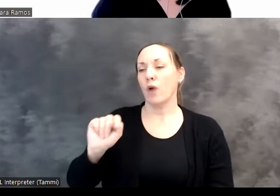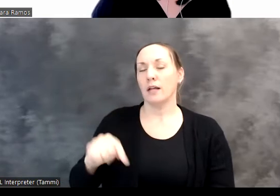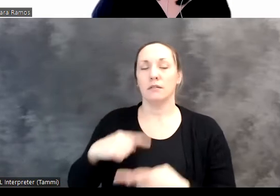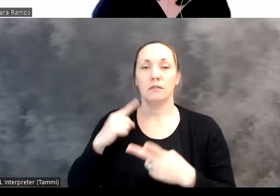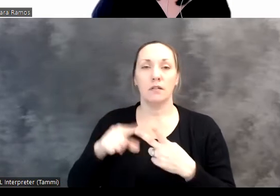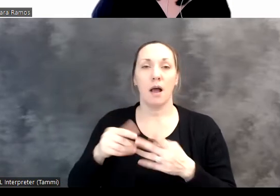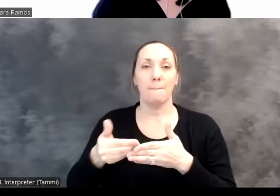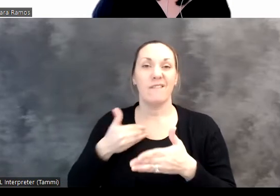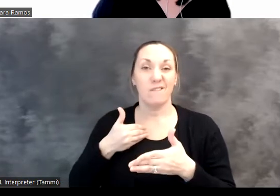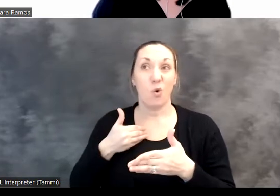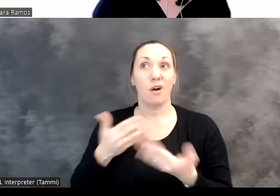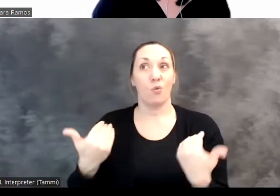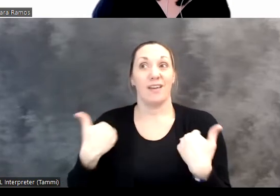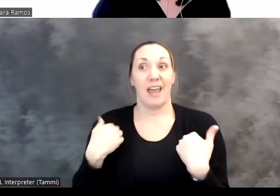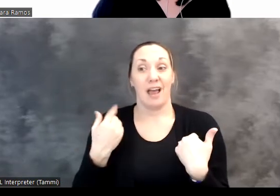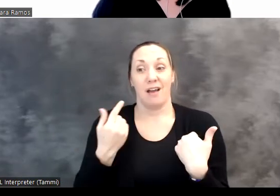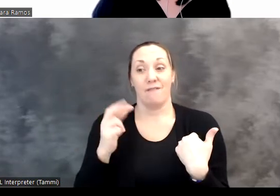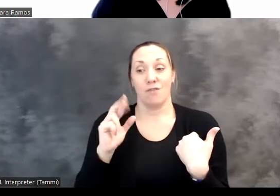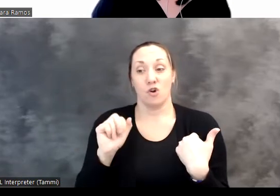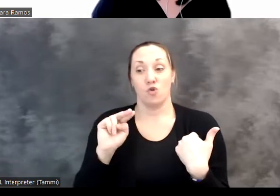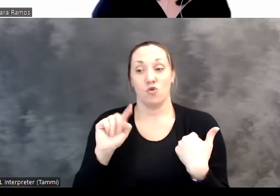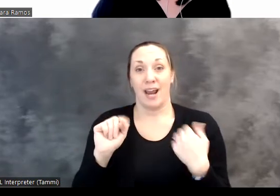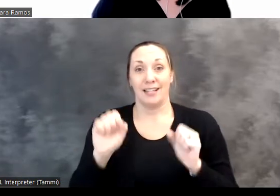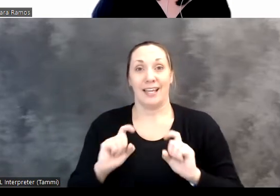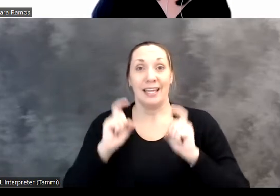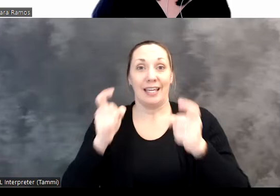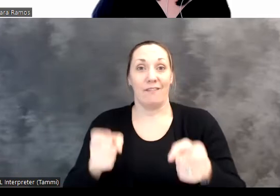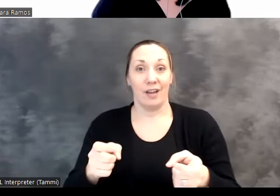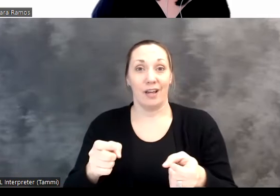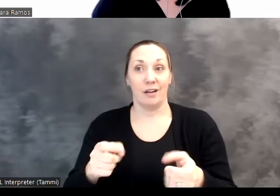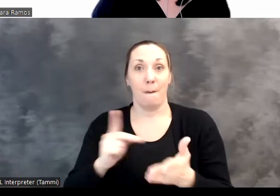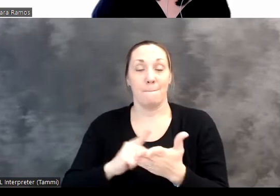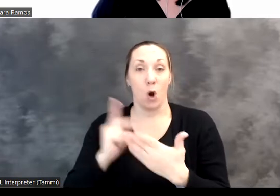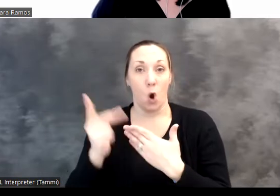research before we write grants